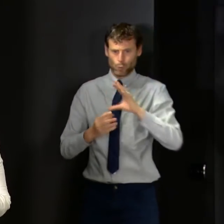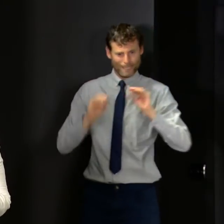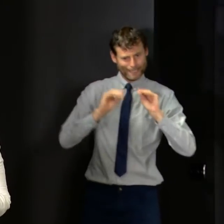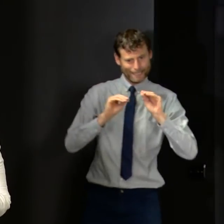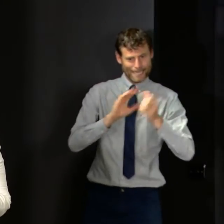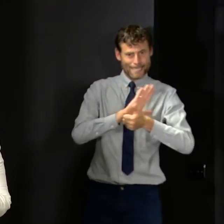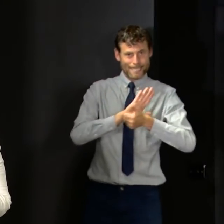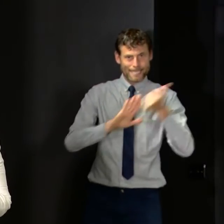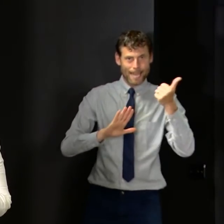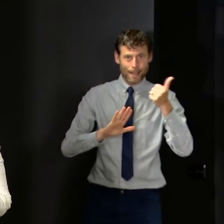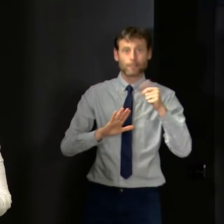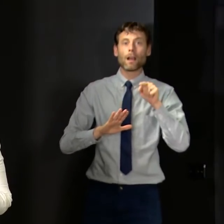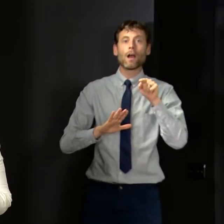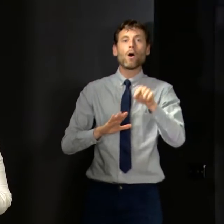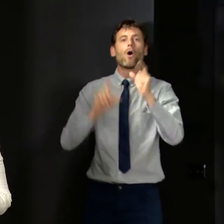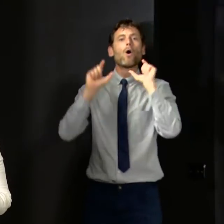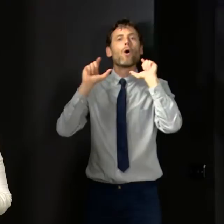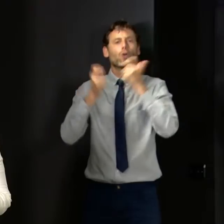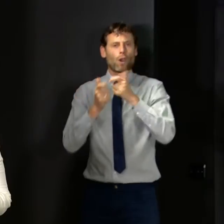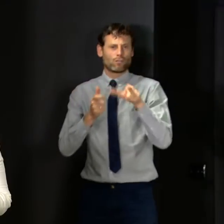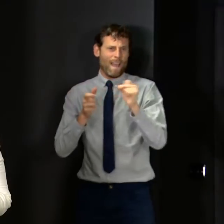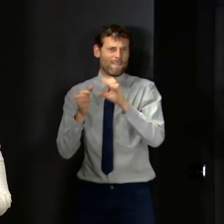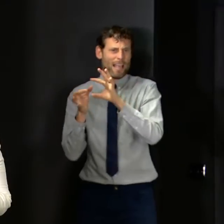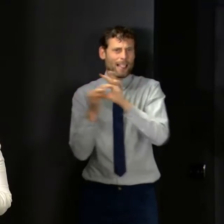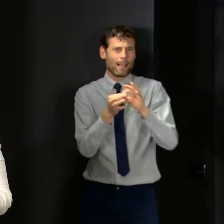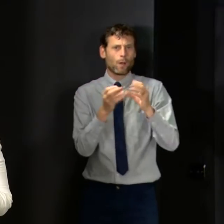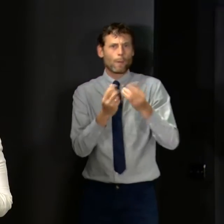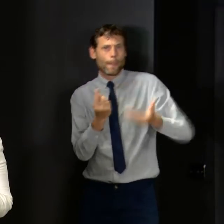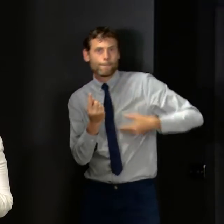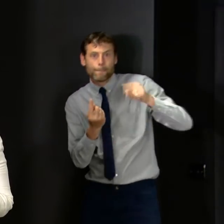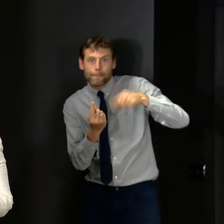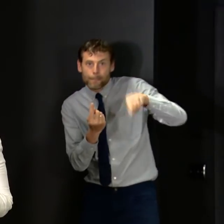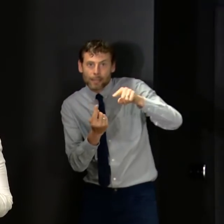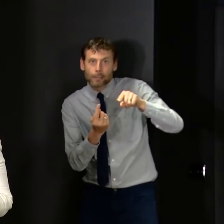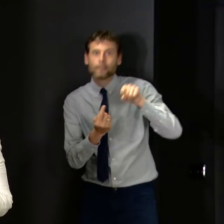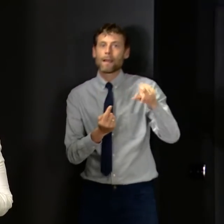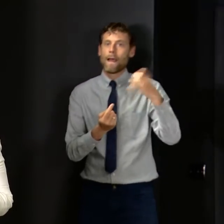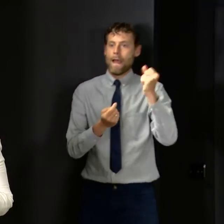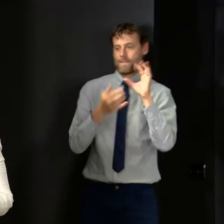connections to business and communities. They will be able to swiftly and